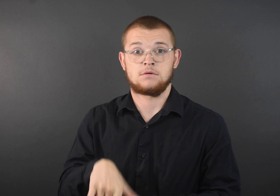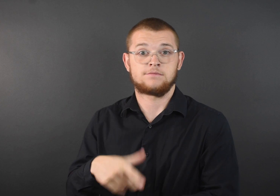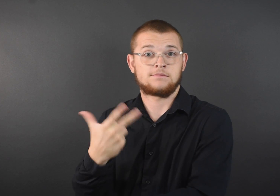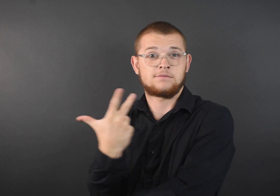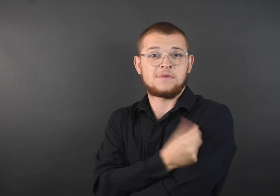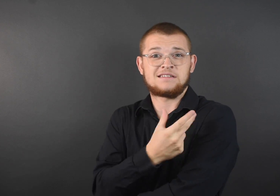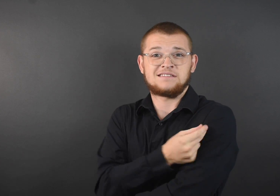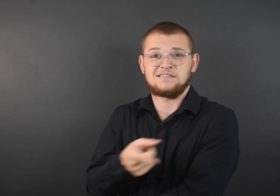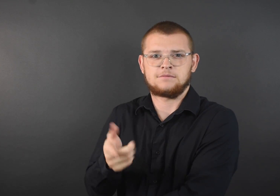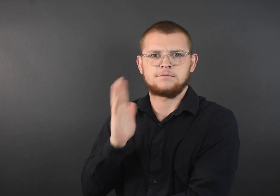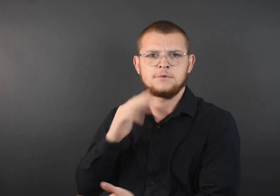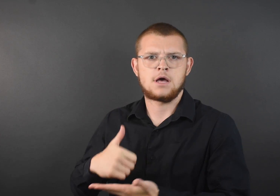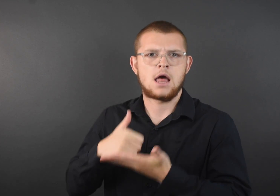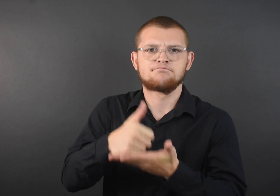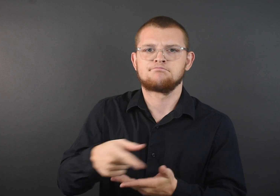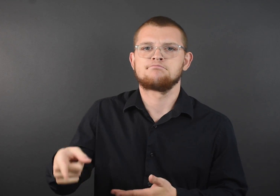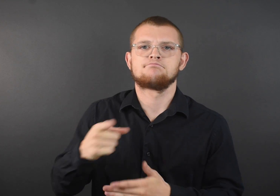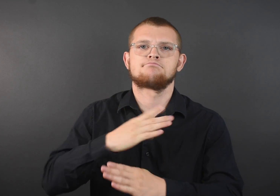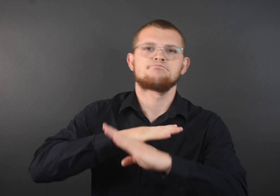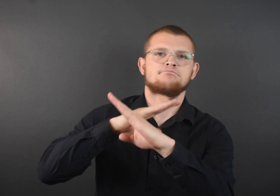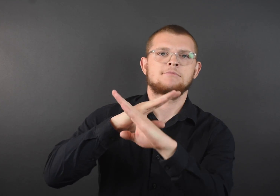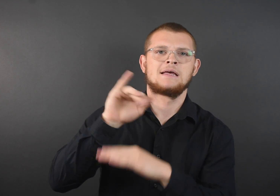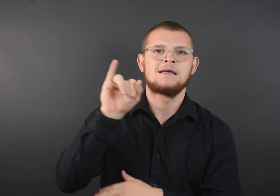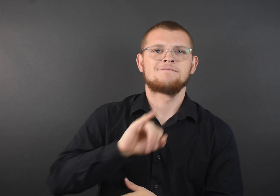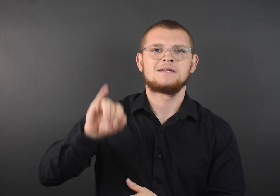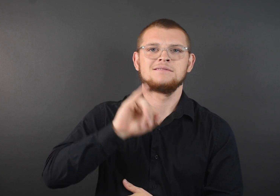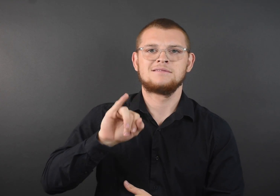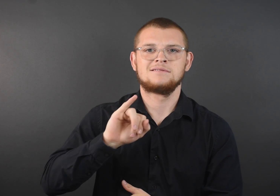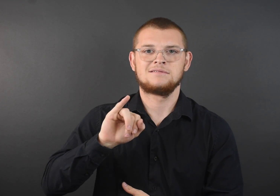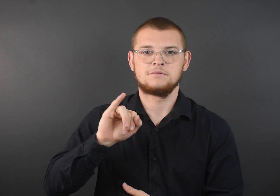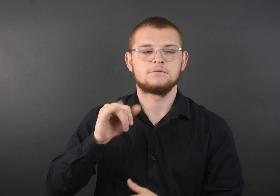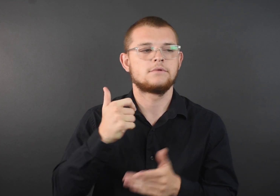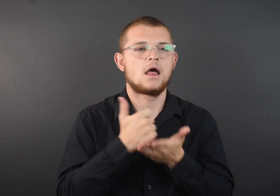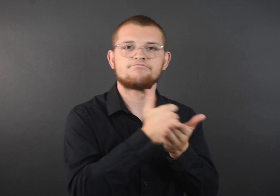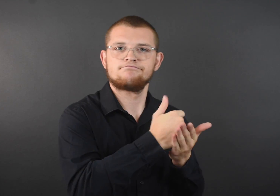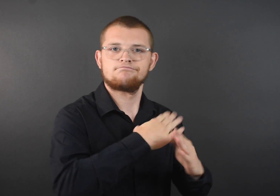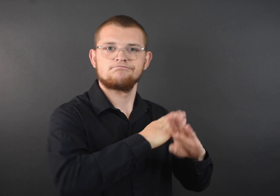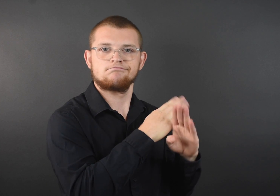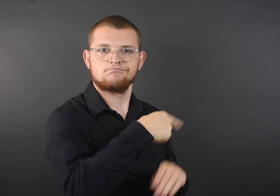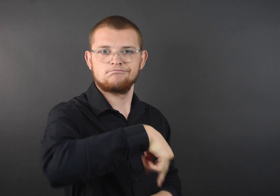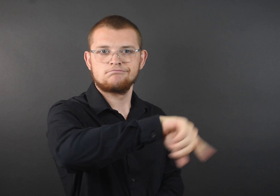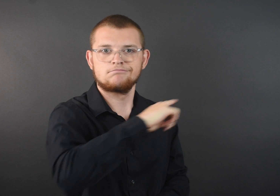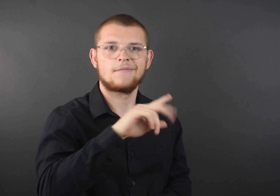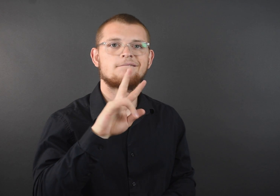his sixth-grade daughter's upcoming return to school. The vaccine may keep Biebighauser